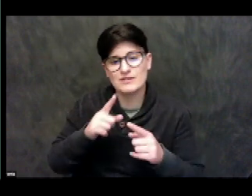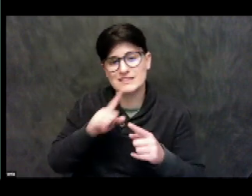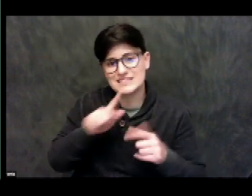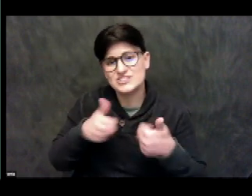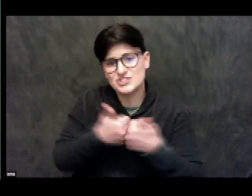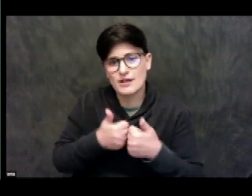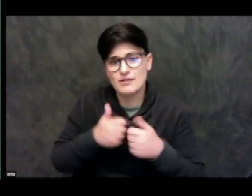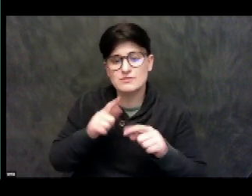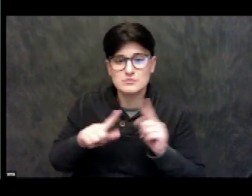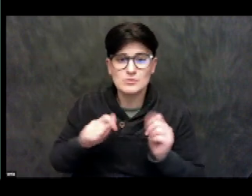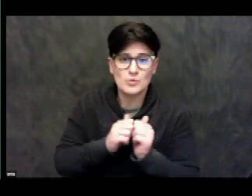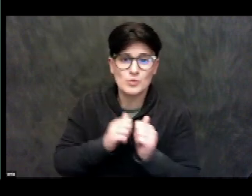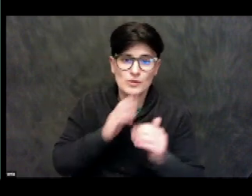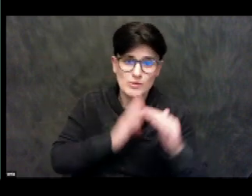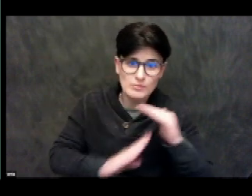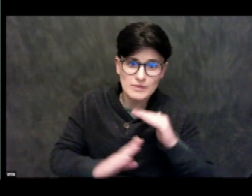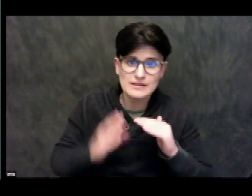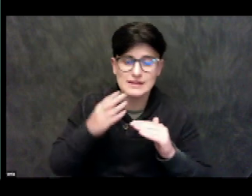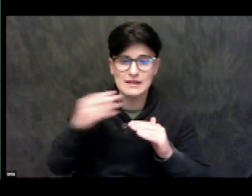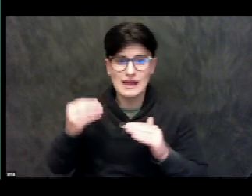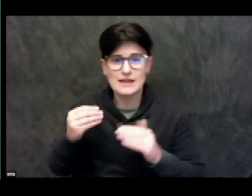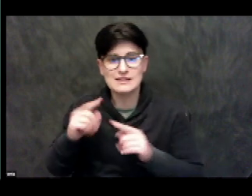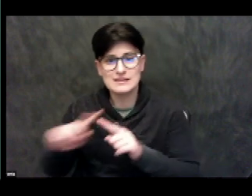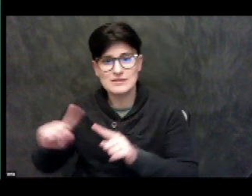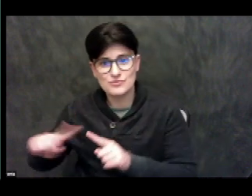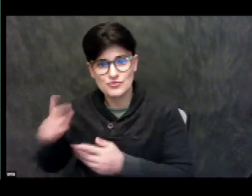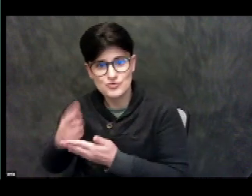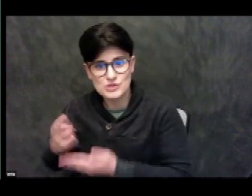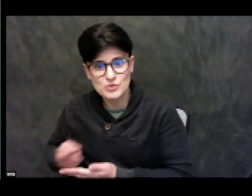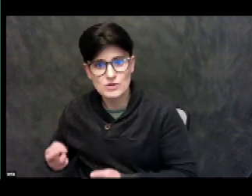our basic health care systems, it's very possible and can be very satisfying.